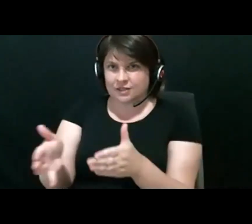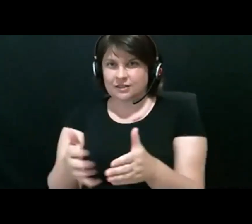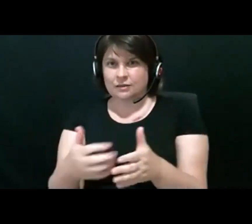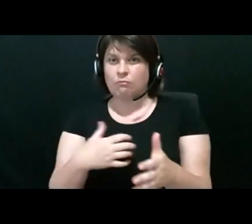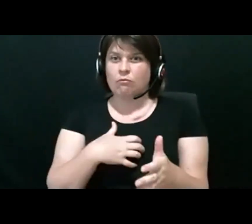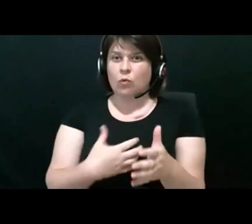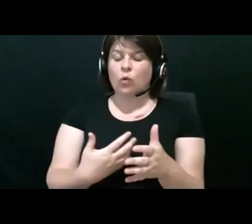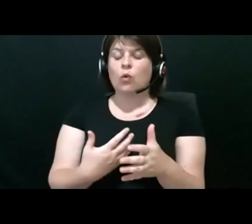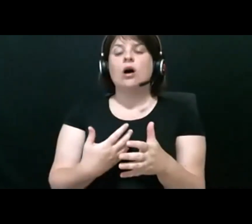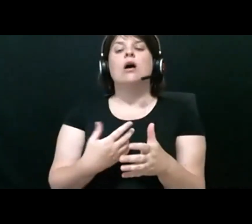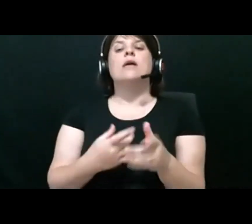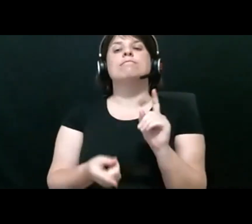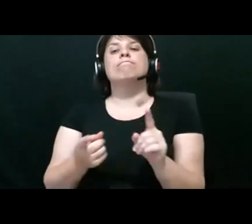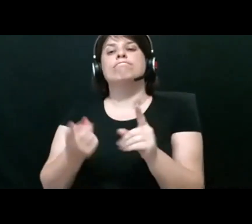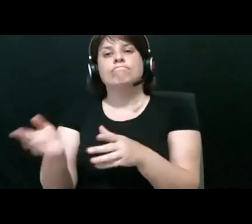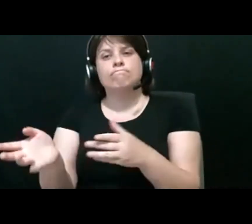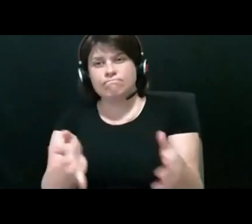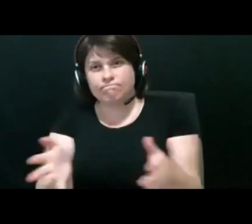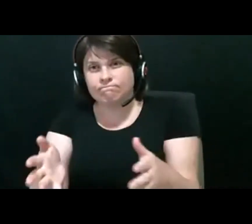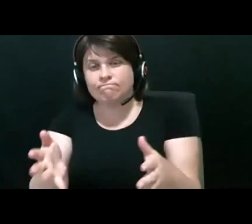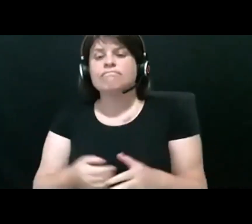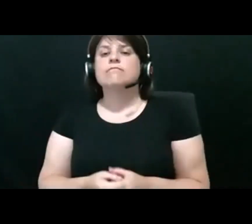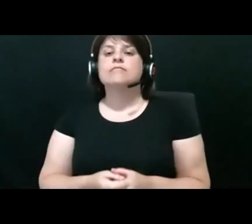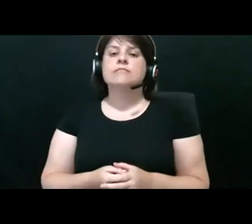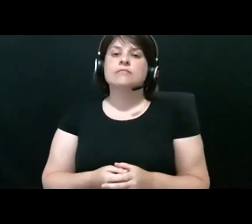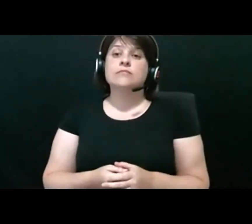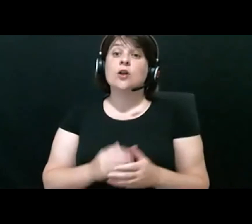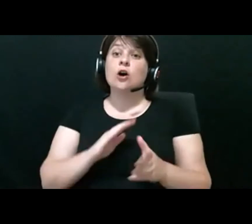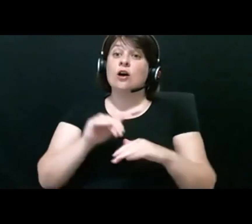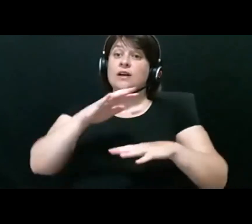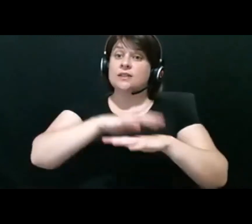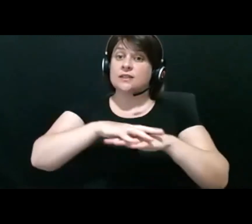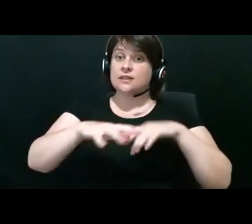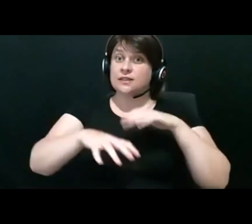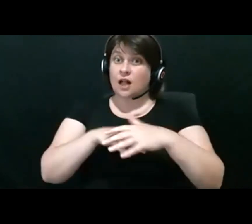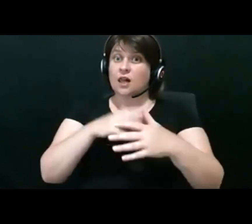So we had about the tactile sign question. There's an